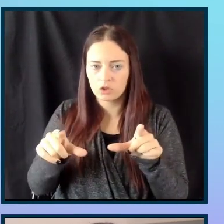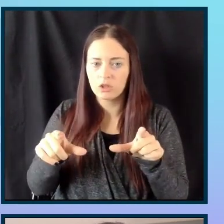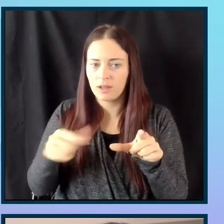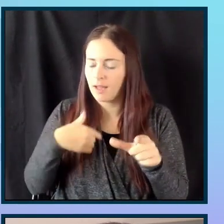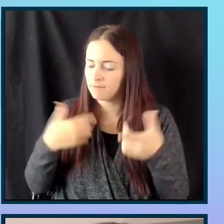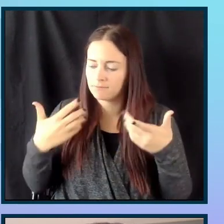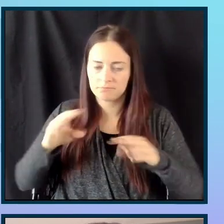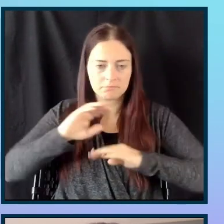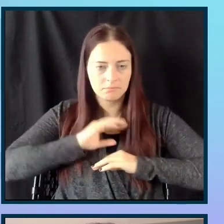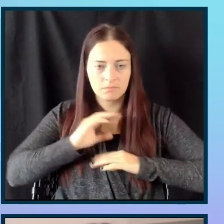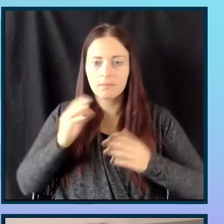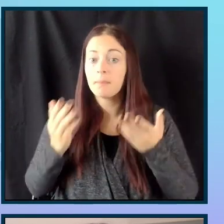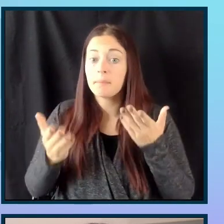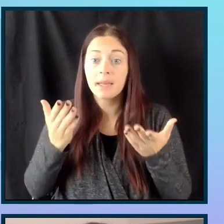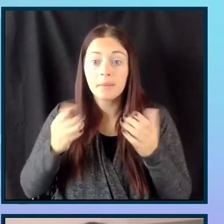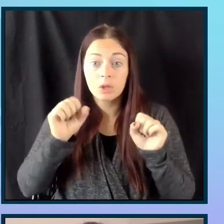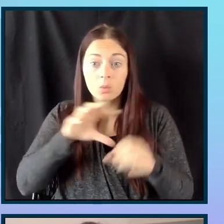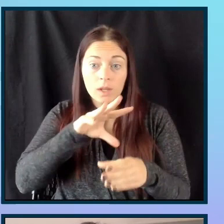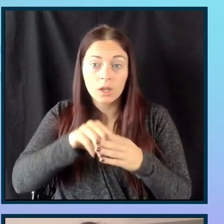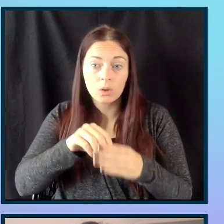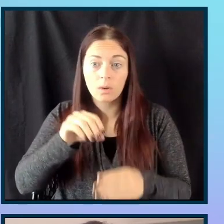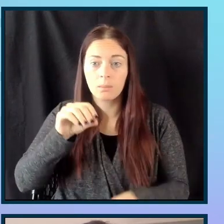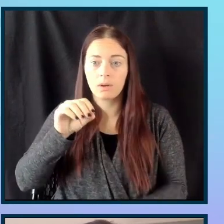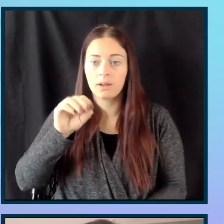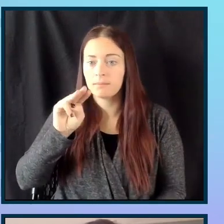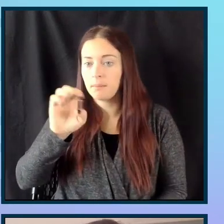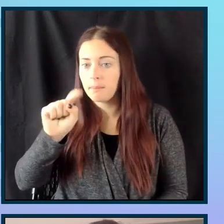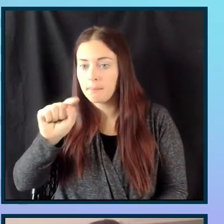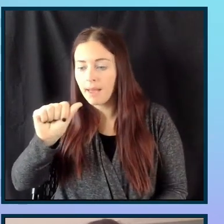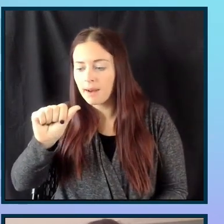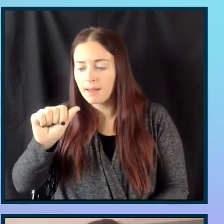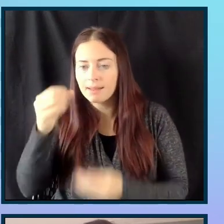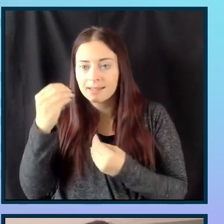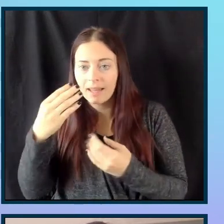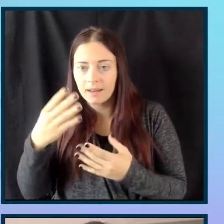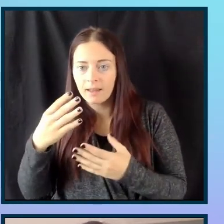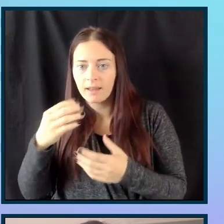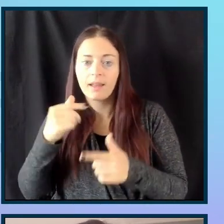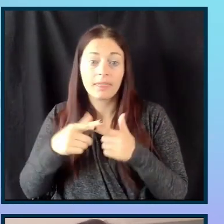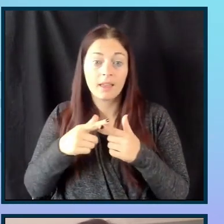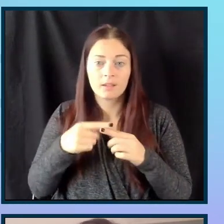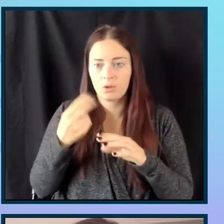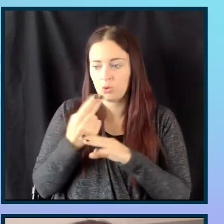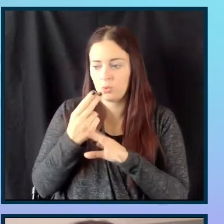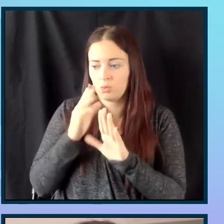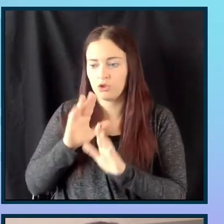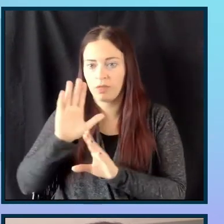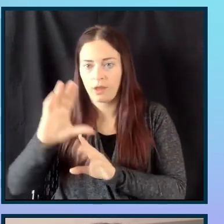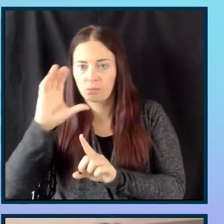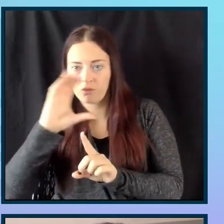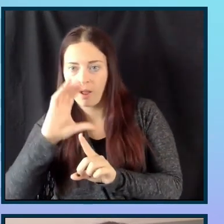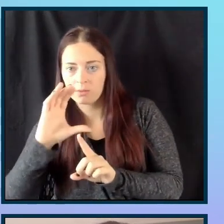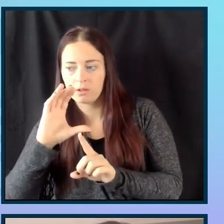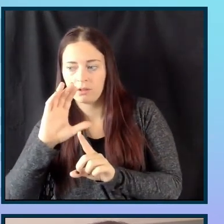you might be able to include metadata that can be surfaced by a user browser, which can help them understand whether or not